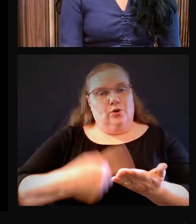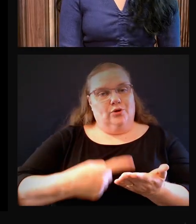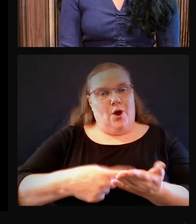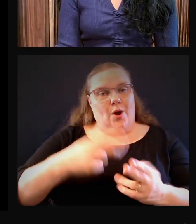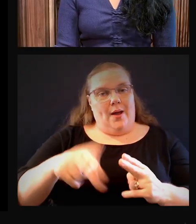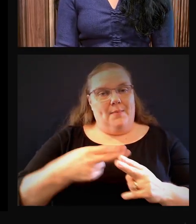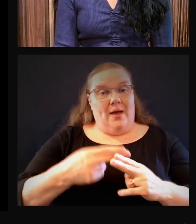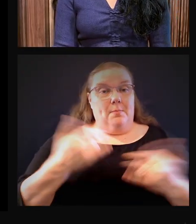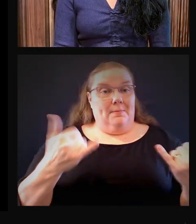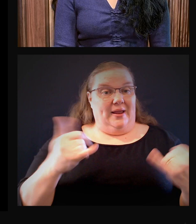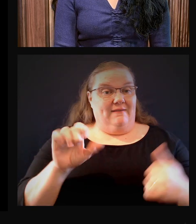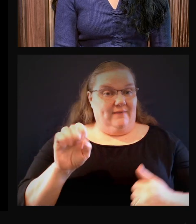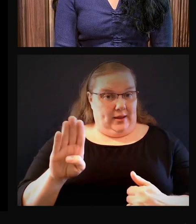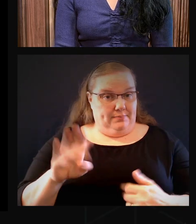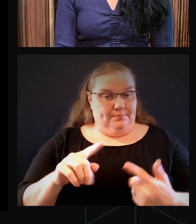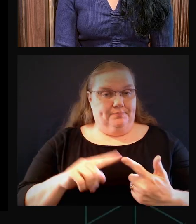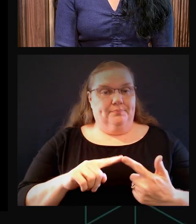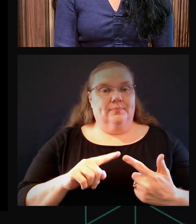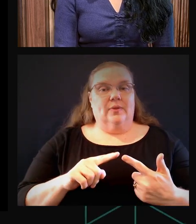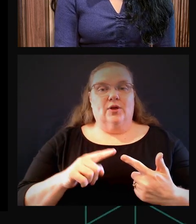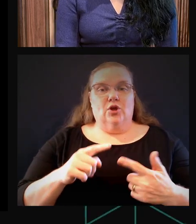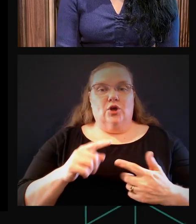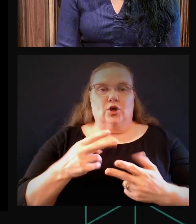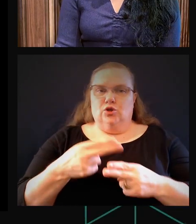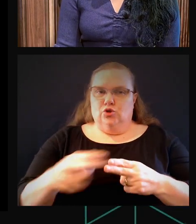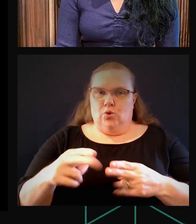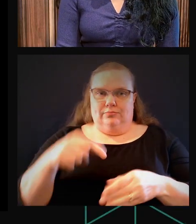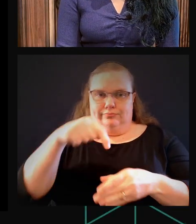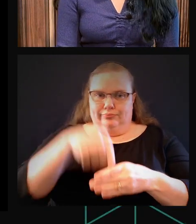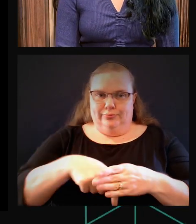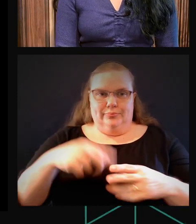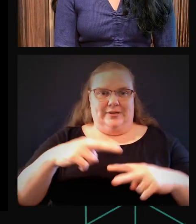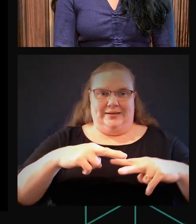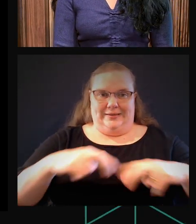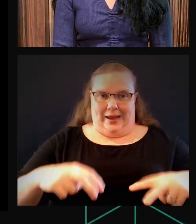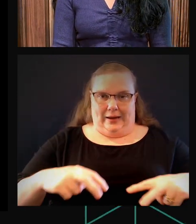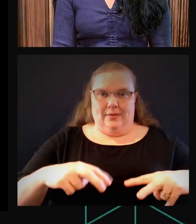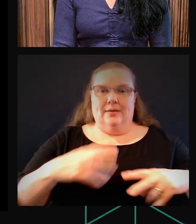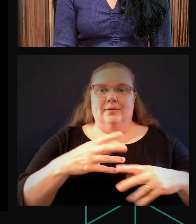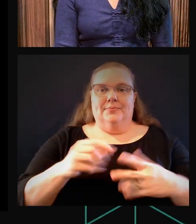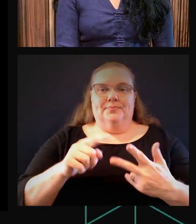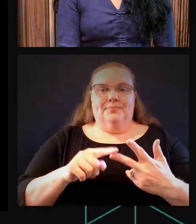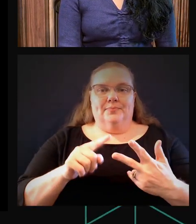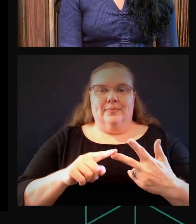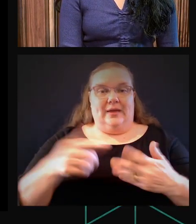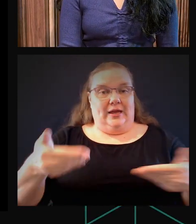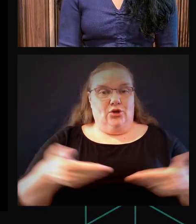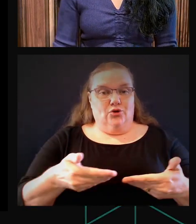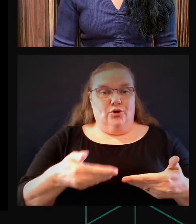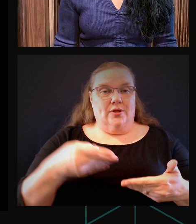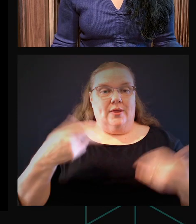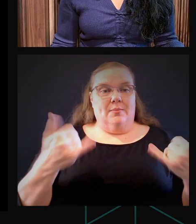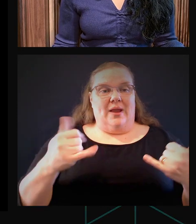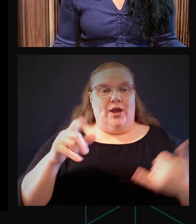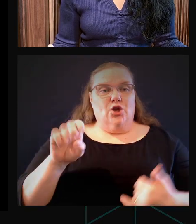do a short deep dive into the Data Analytics and Segmentation, introduce the Player Churn model, share some mitigation strategies